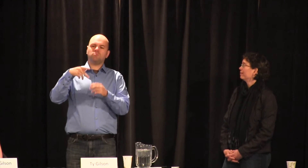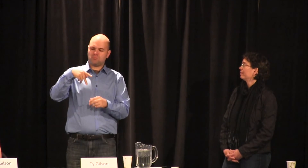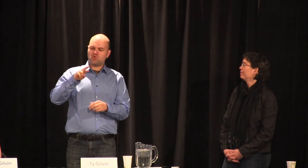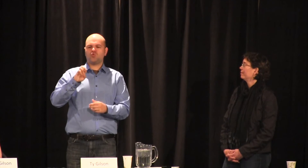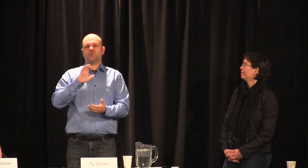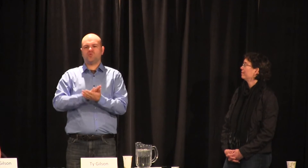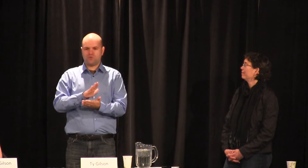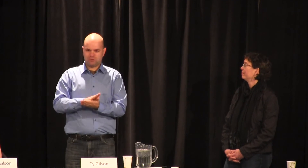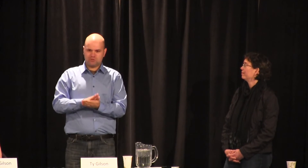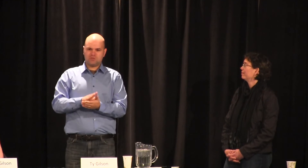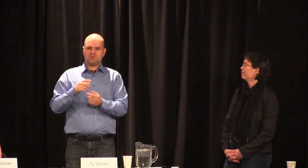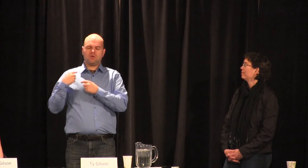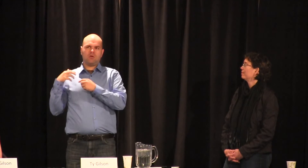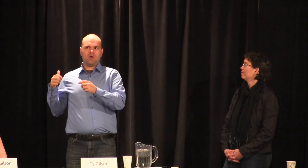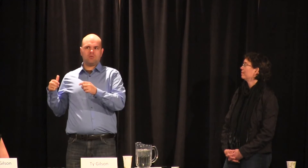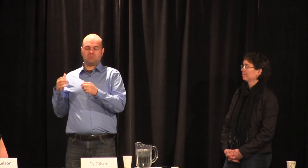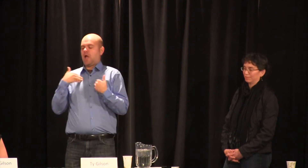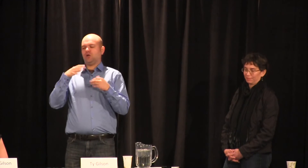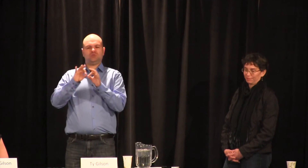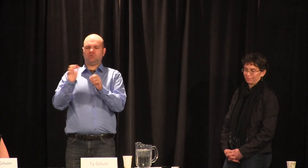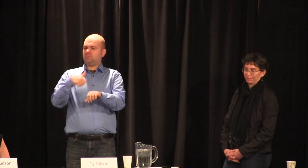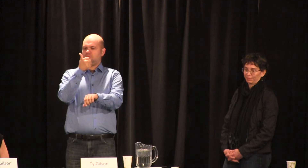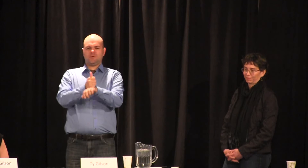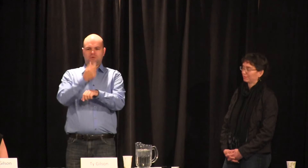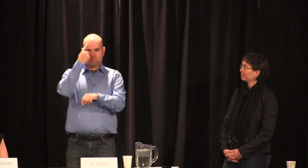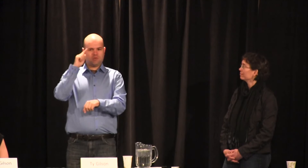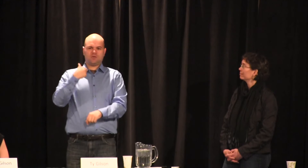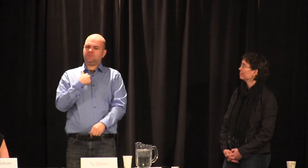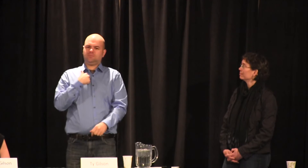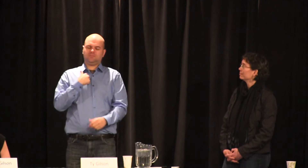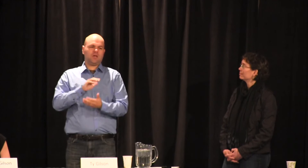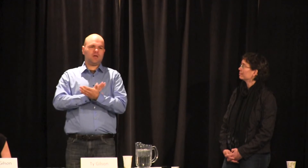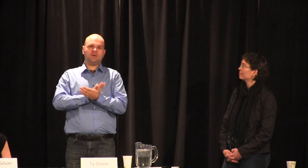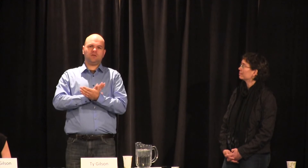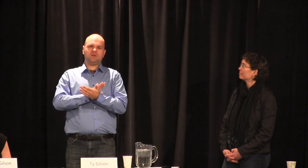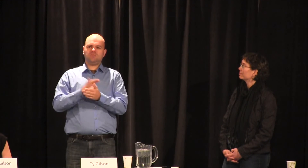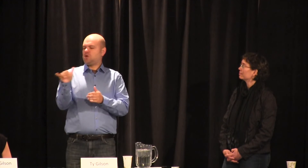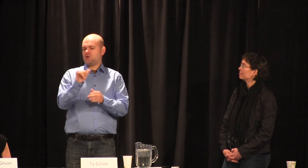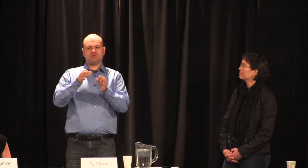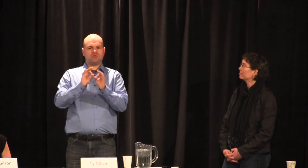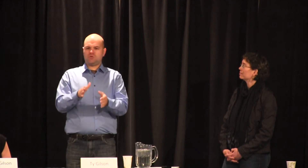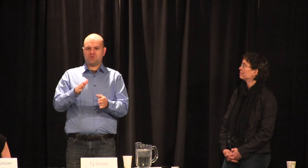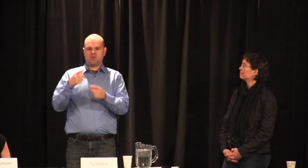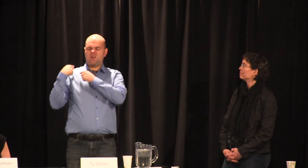to learn sign. And then we were in preschool, I didn't have interpreters set up at the time for me.